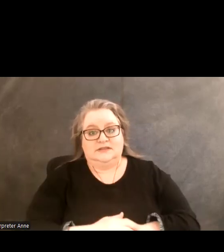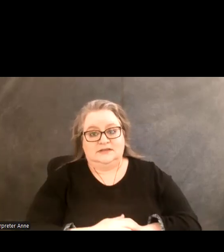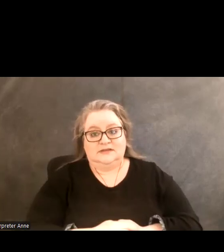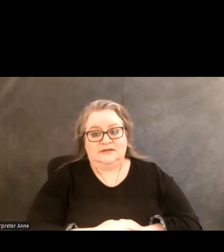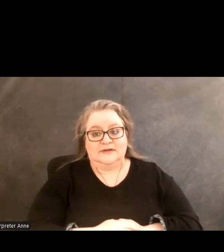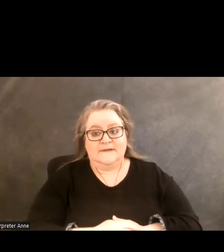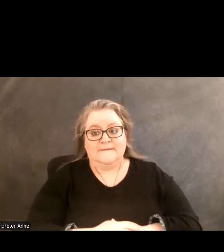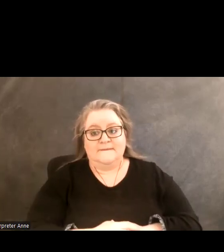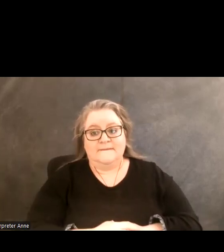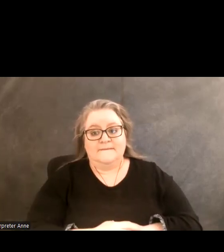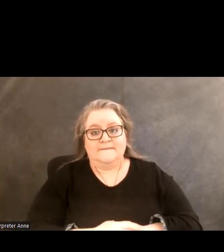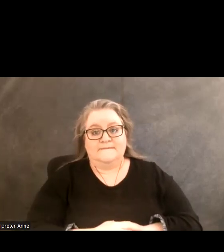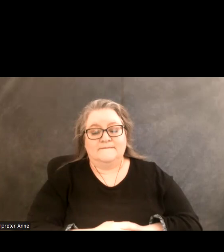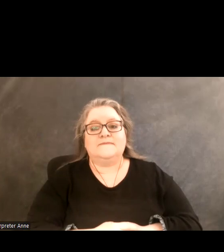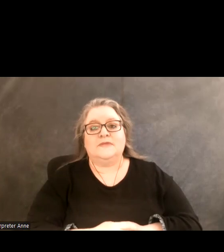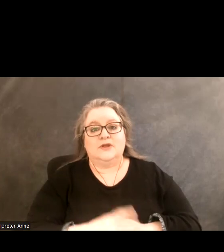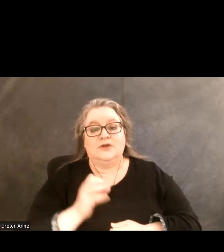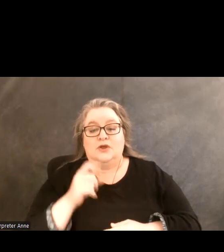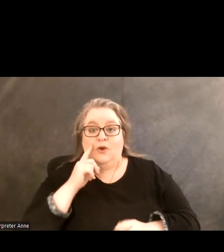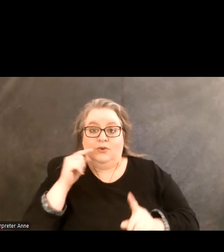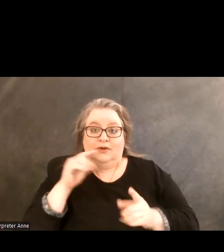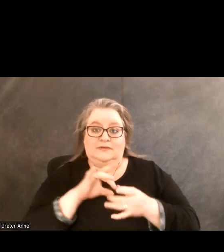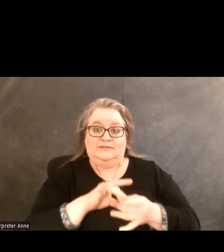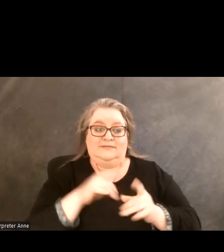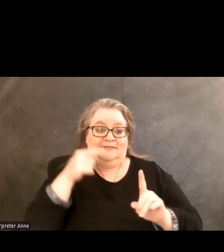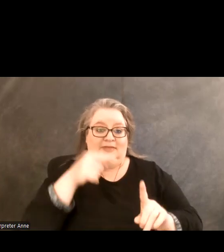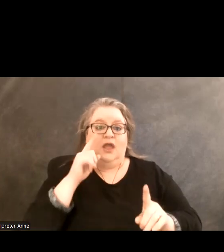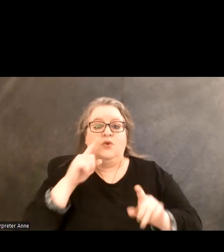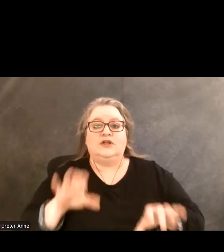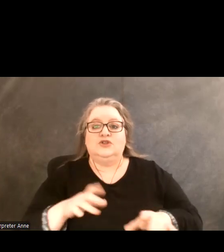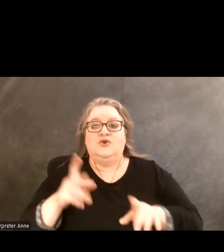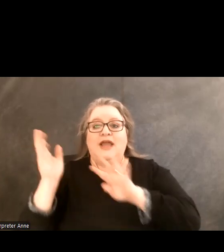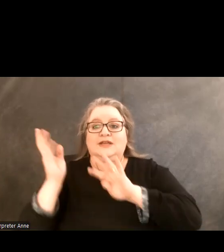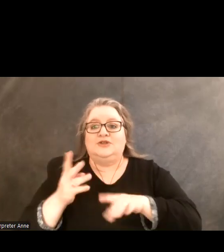So to that end, I am going to be doing a streaming performance,